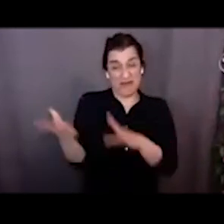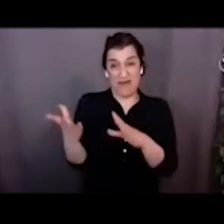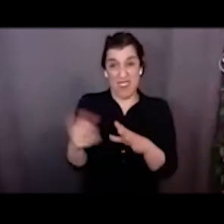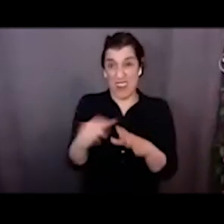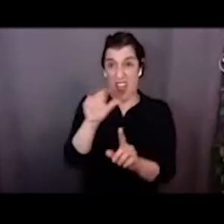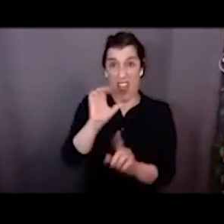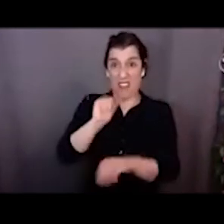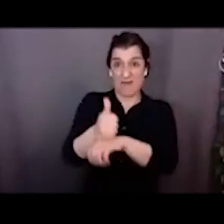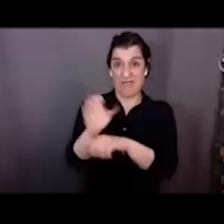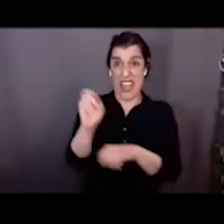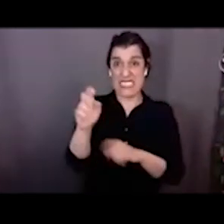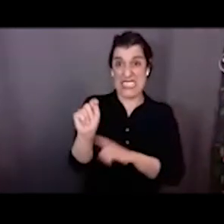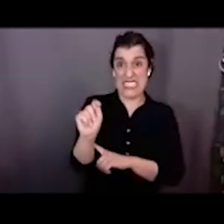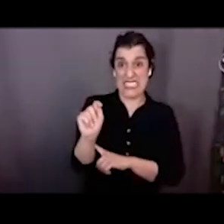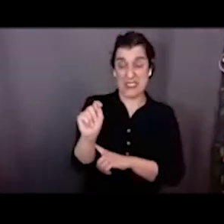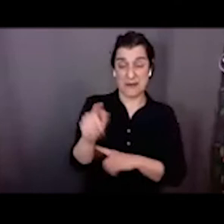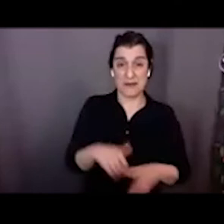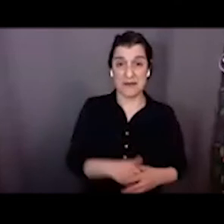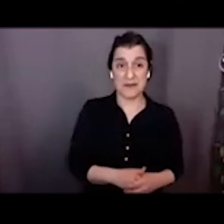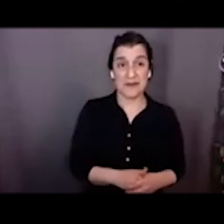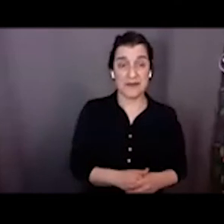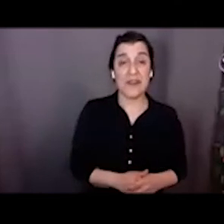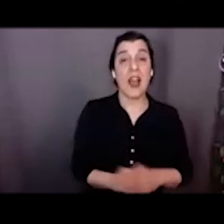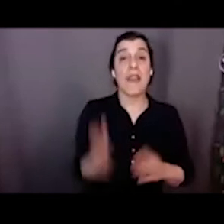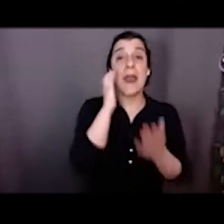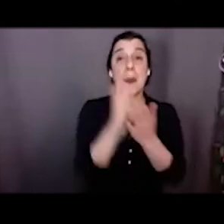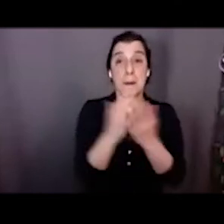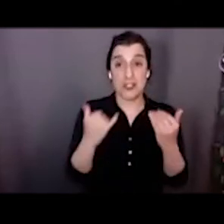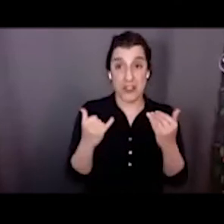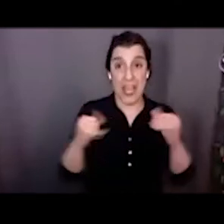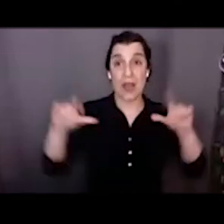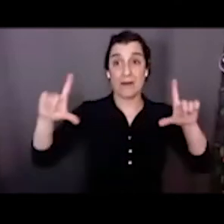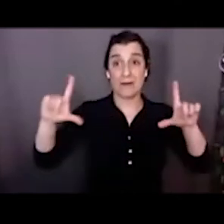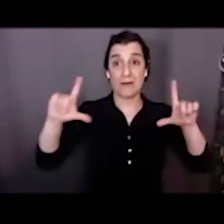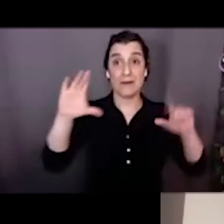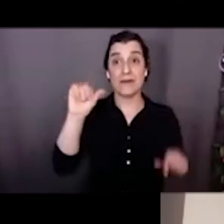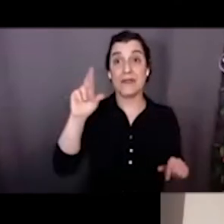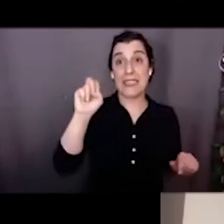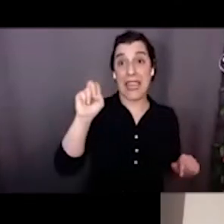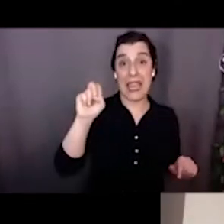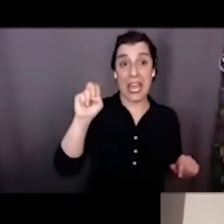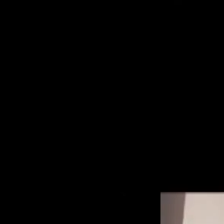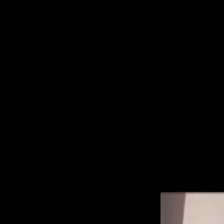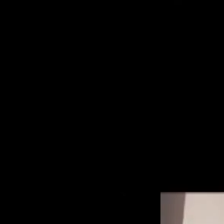And I had this image of a care with distance, with a cartoon figure that's arm his face reaching out.